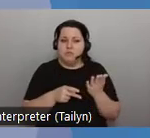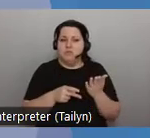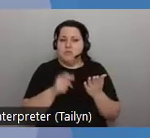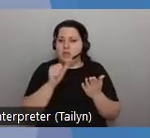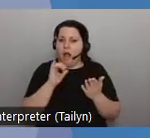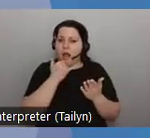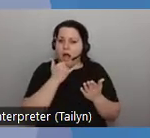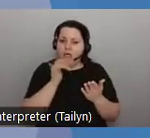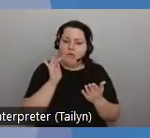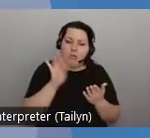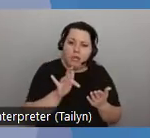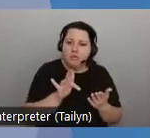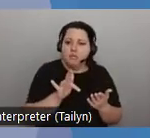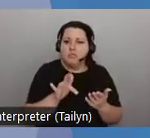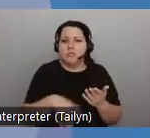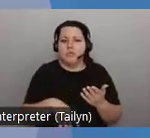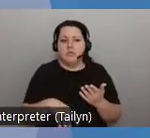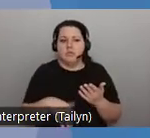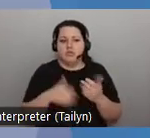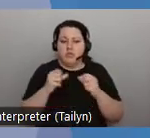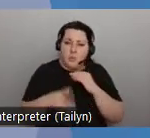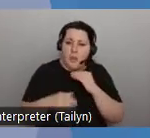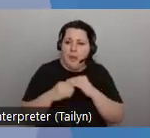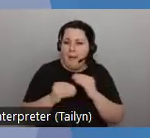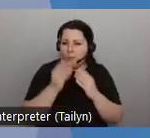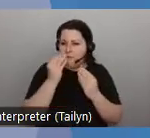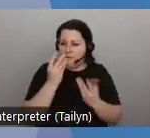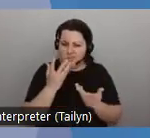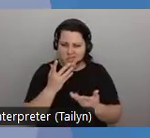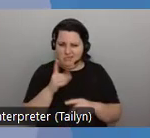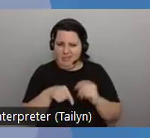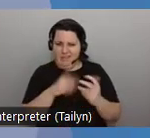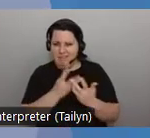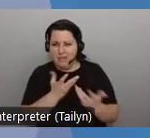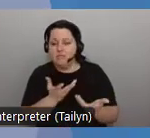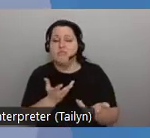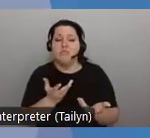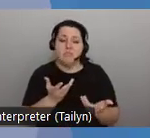either tag it, if you're going to move it to PDF, or just to make sure that when you are trying to edit it or change